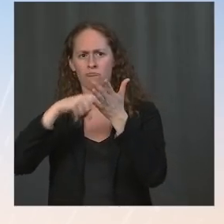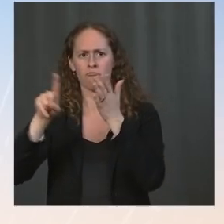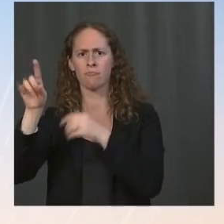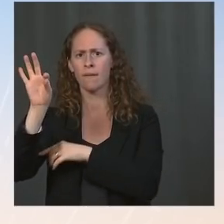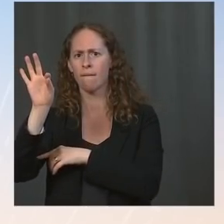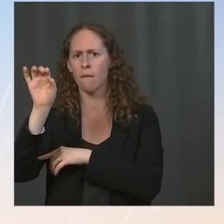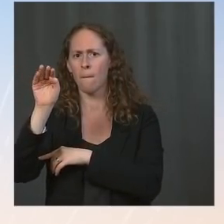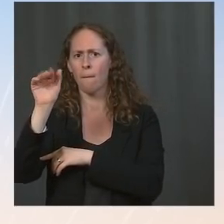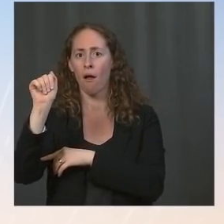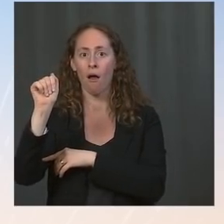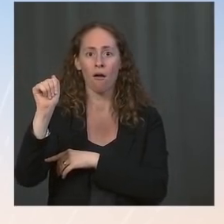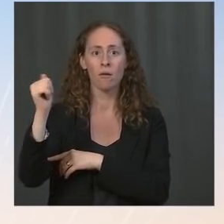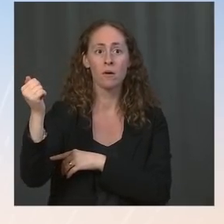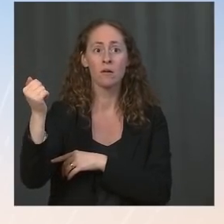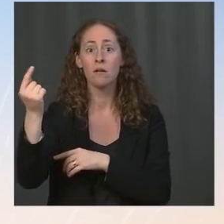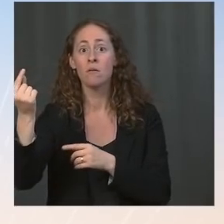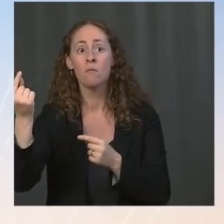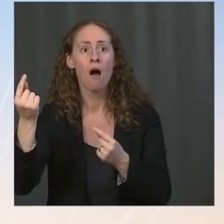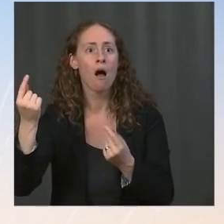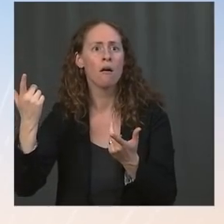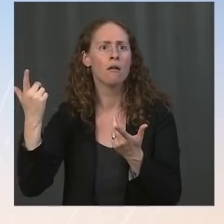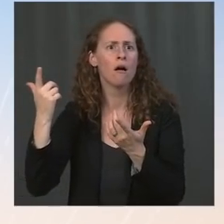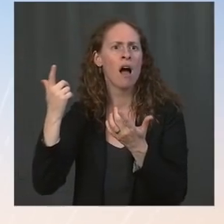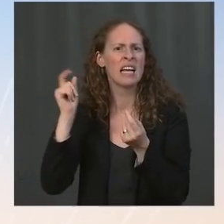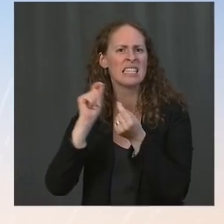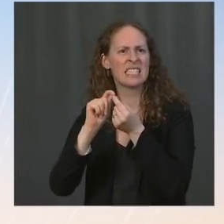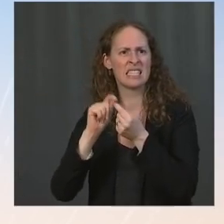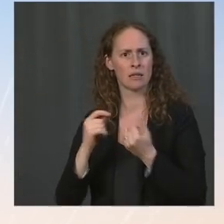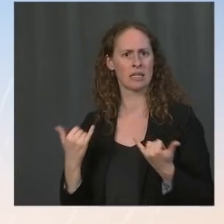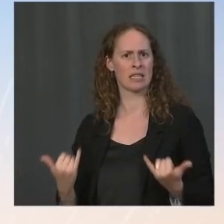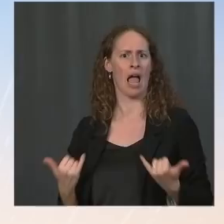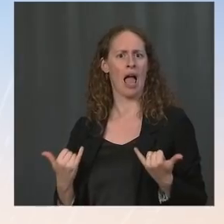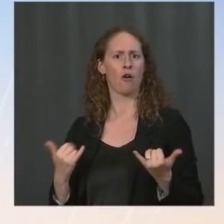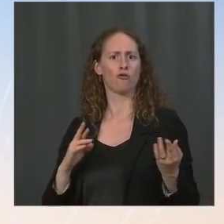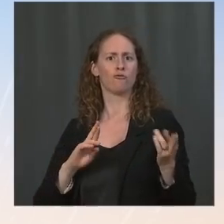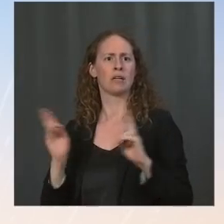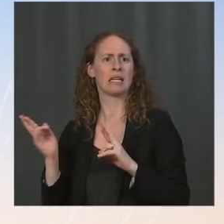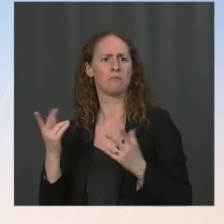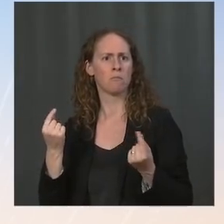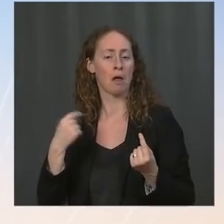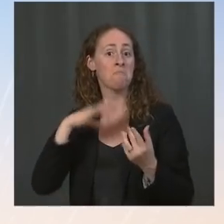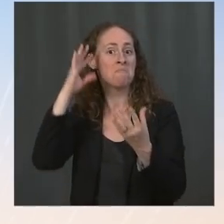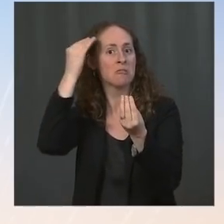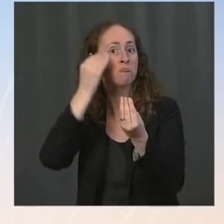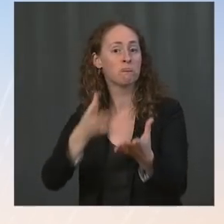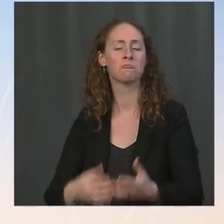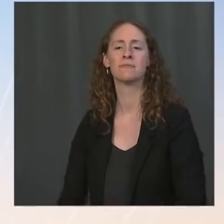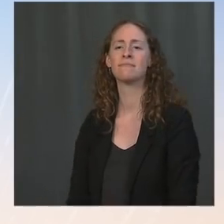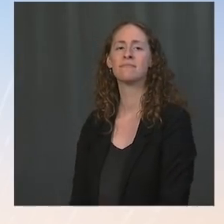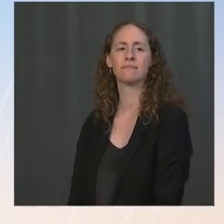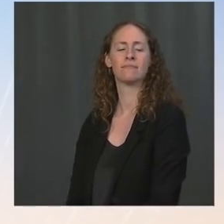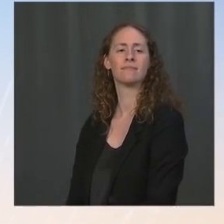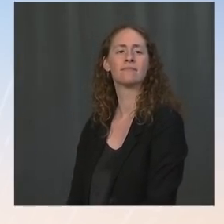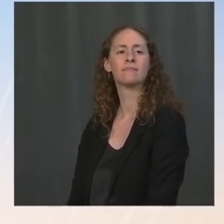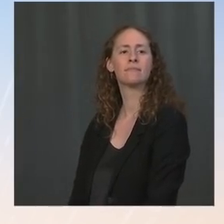that are being deployed there at this moment in time and get back to you on that as well. The Press: And obviously, the administration is trying to boost pay for firefighters so they get more firefighters on the frontlines.